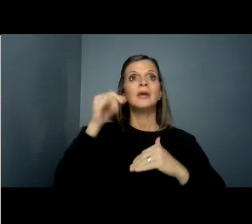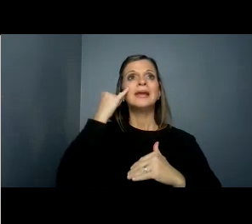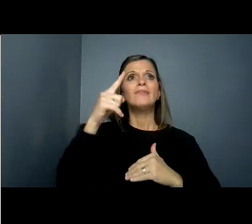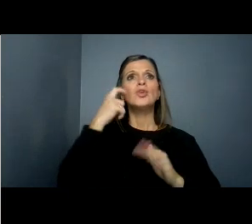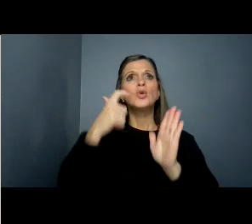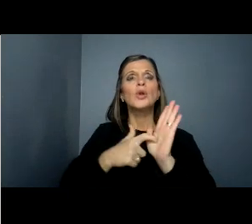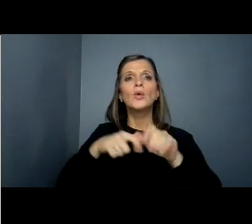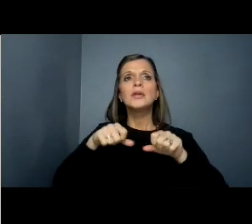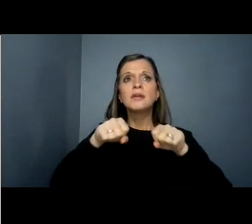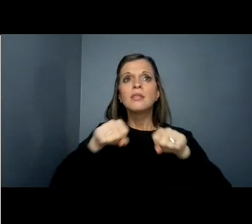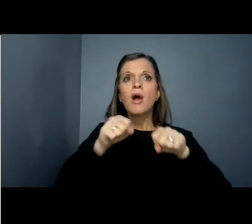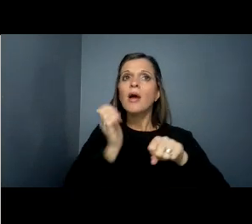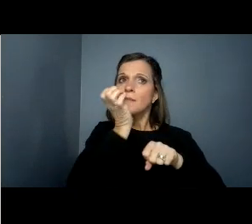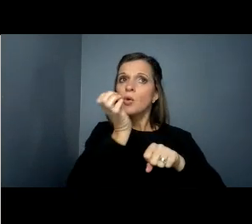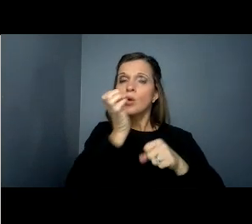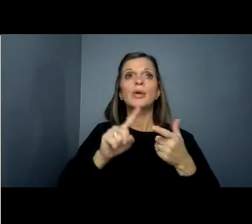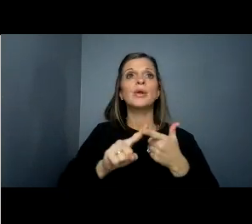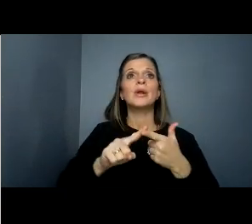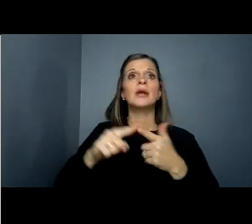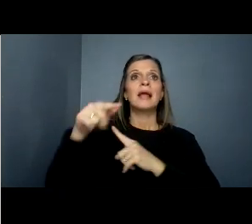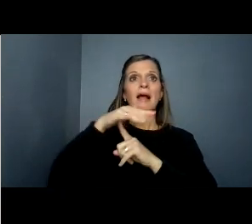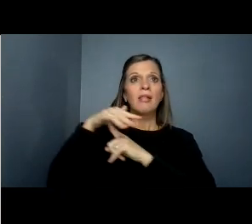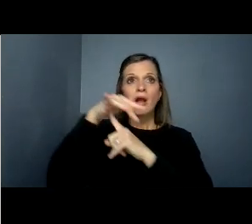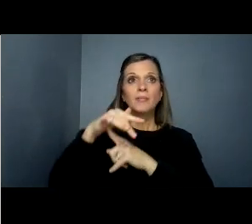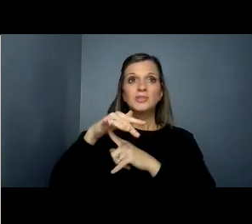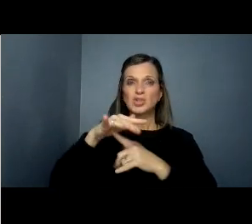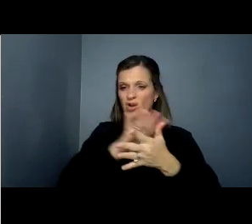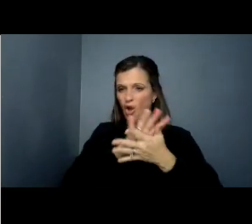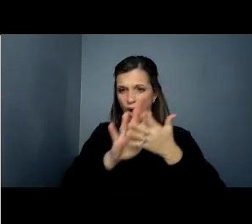Helicopter. All those are super loud and that's where they are on the Audi gram.